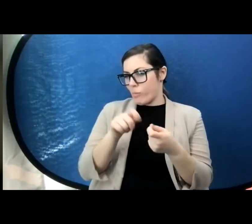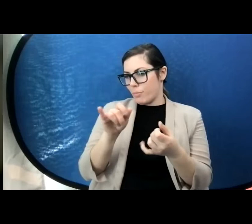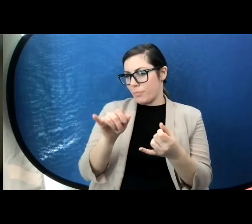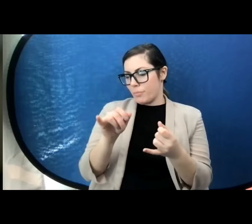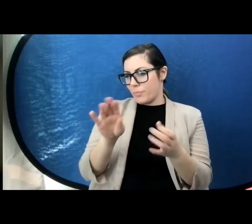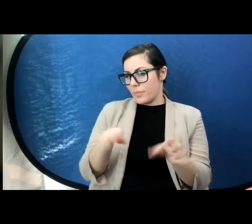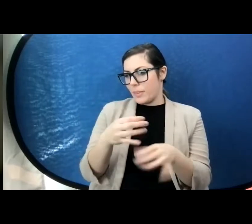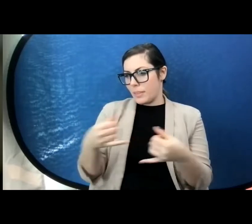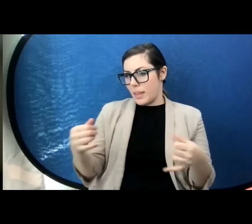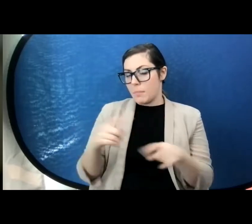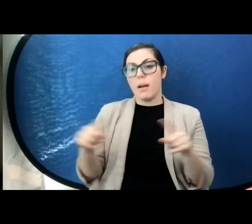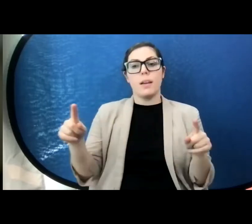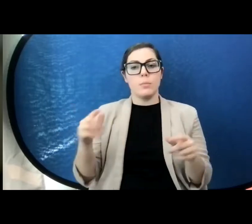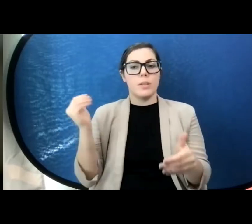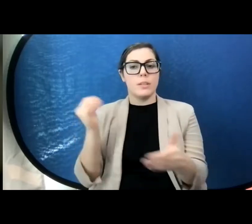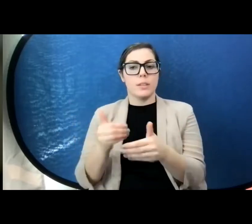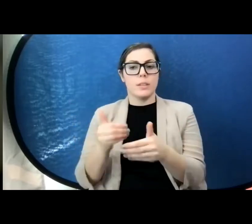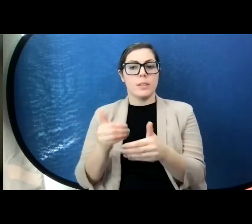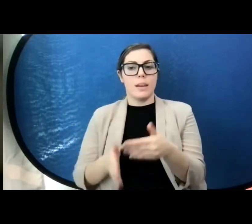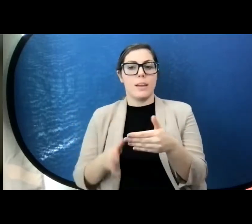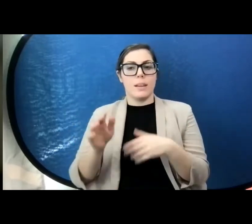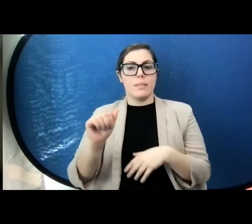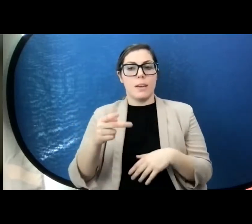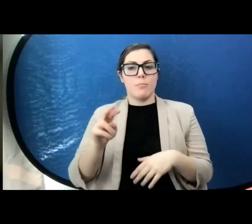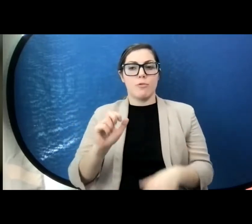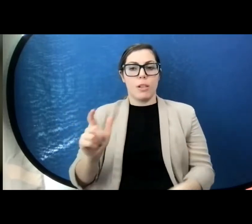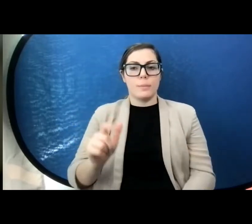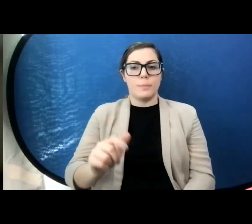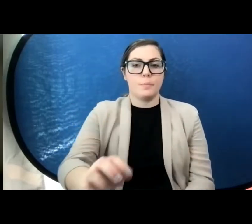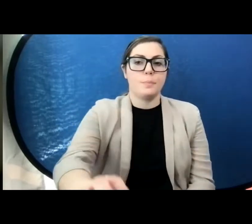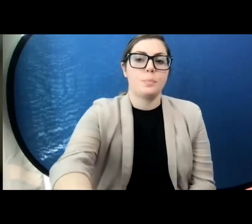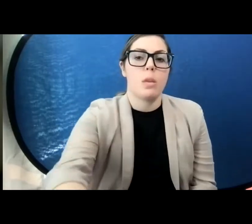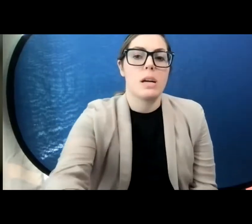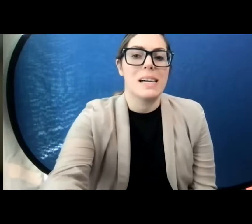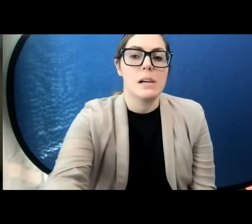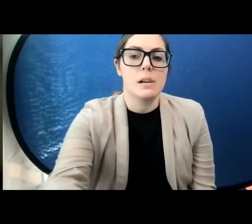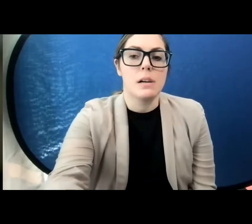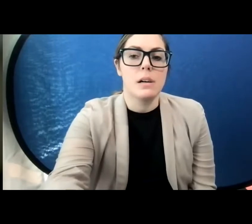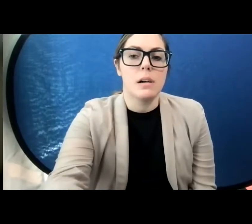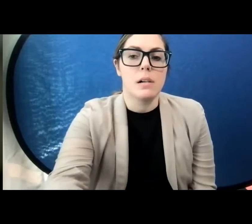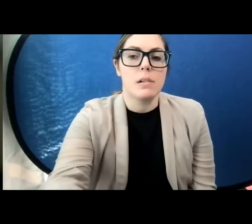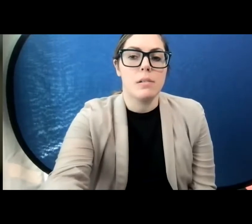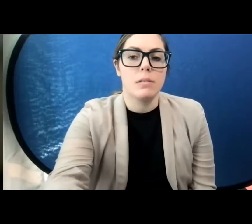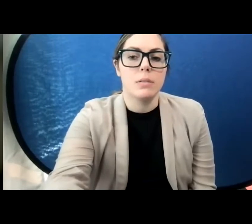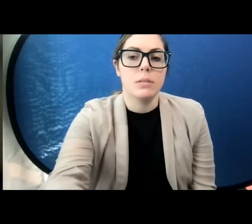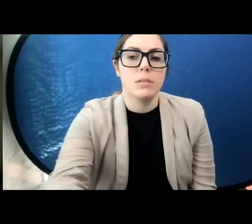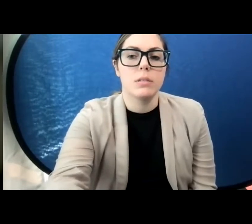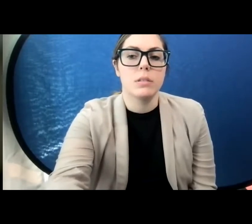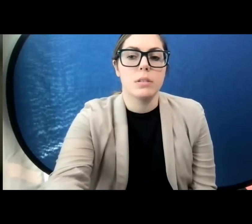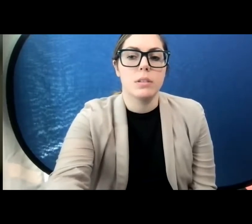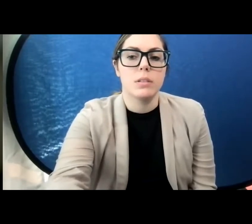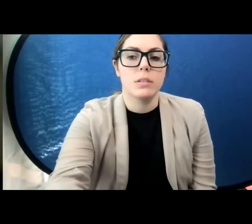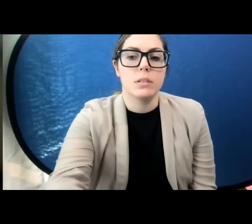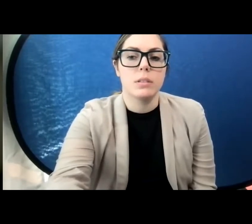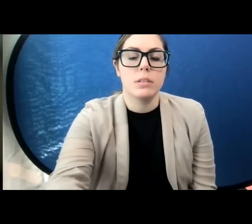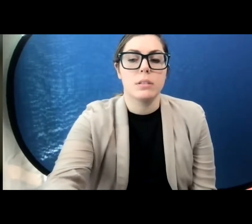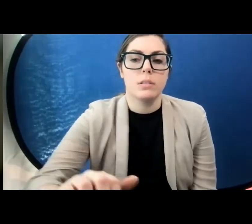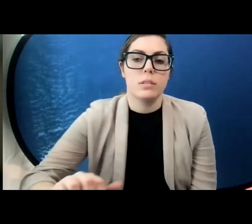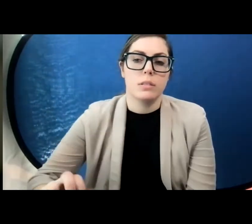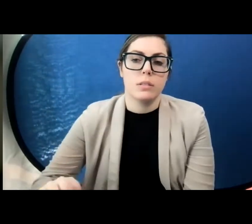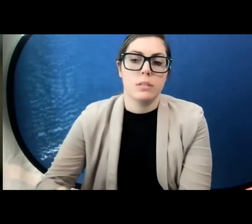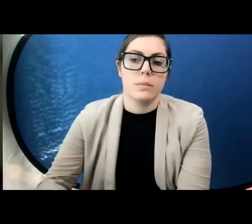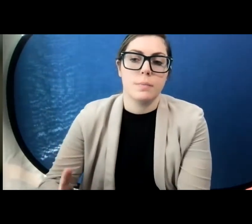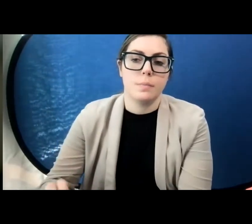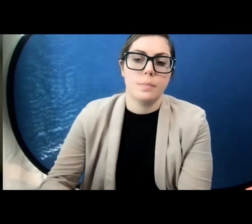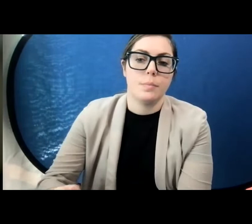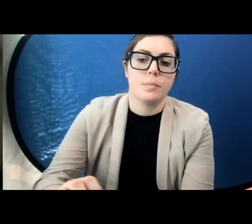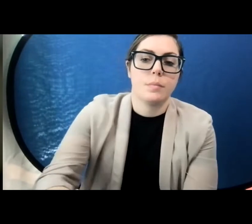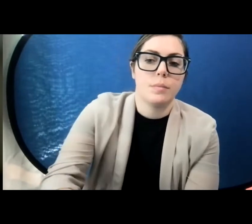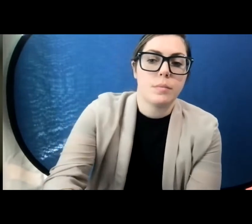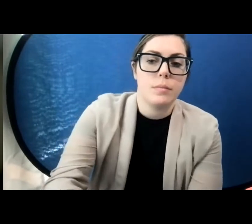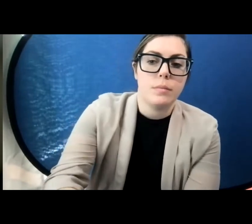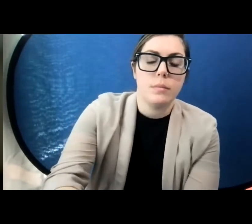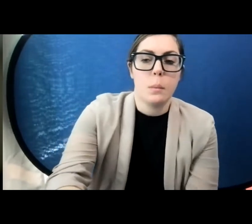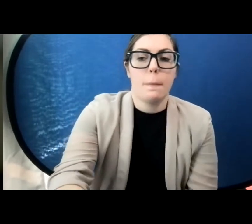so it's going to be close to the end of April. So we also hope you'll encourage folks to apply.